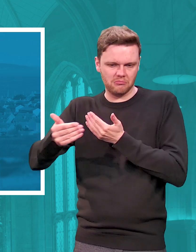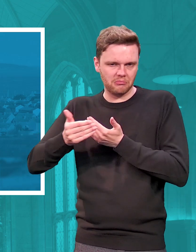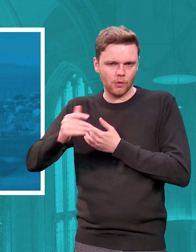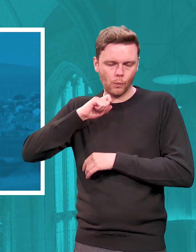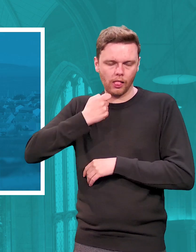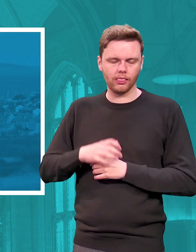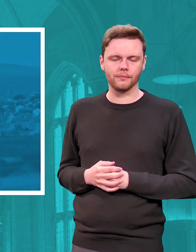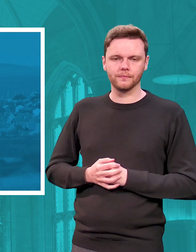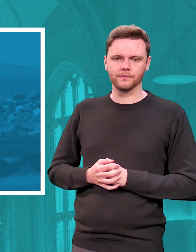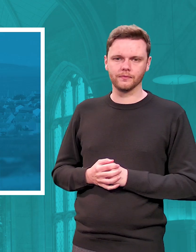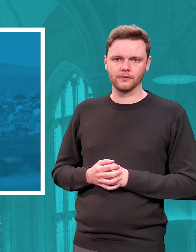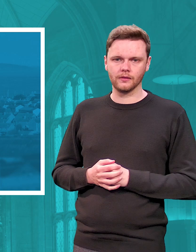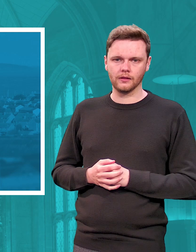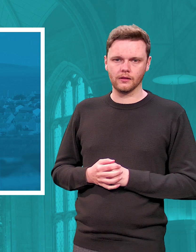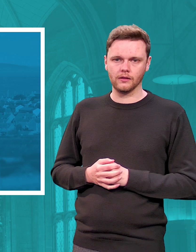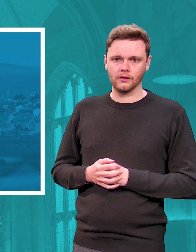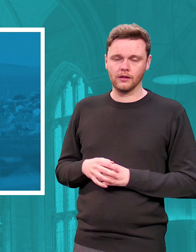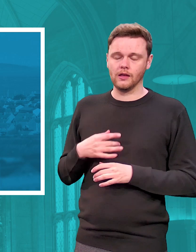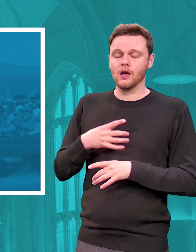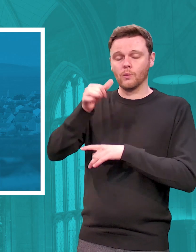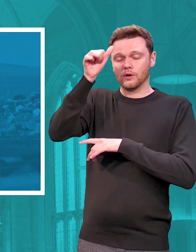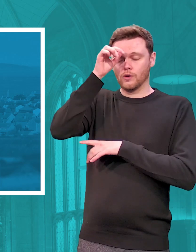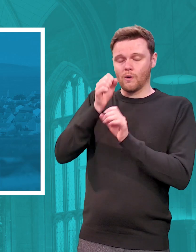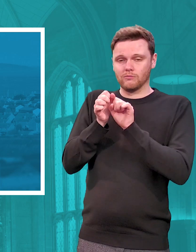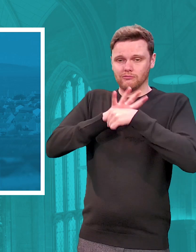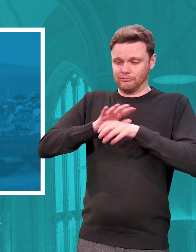No one was untouched by the pandemic and related restrictions.